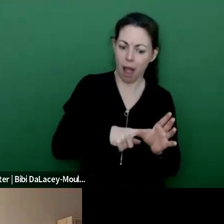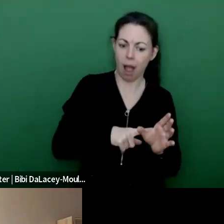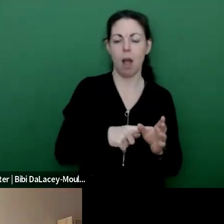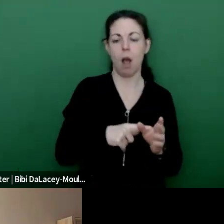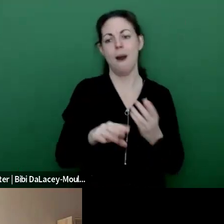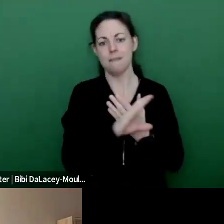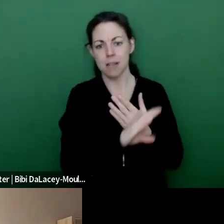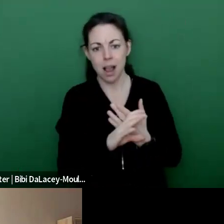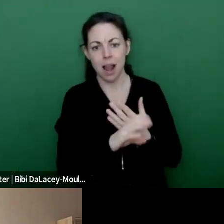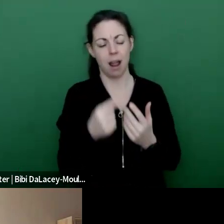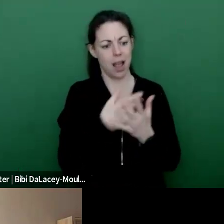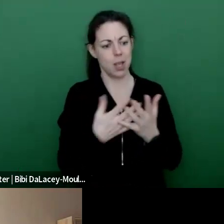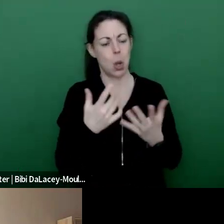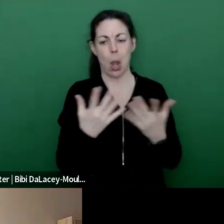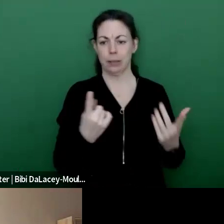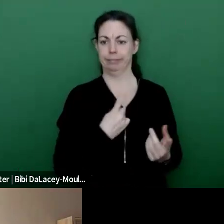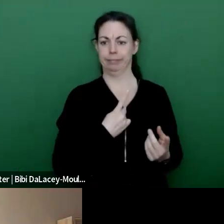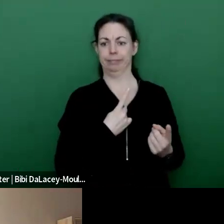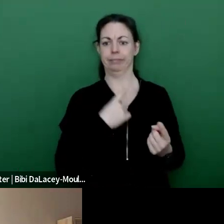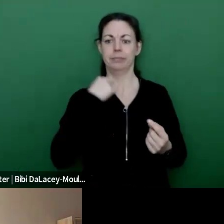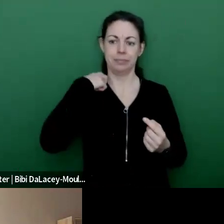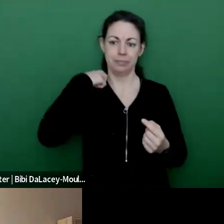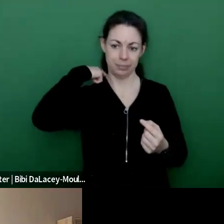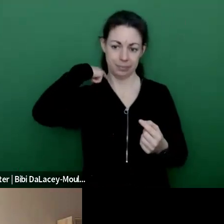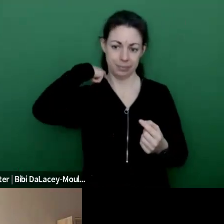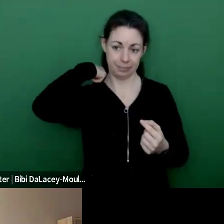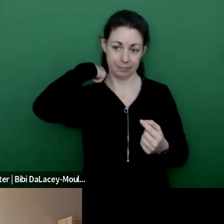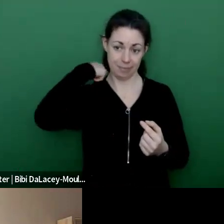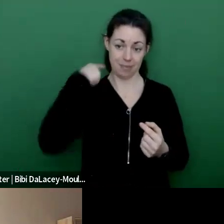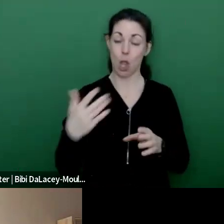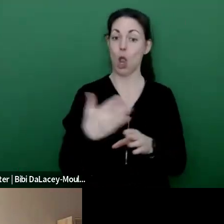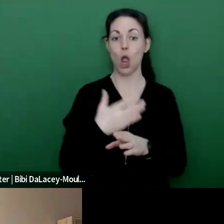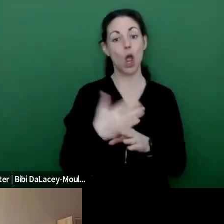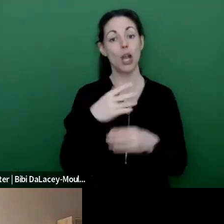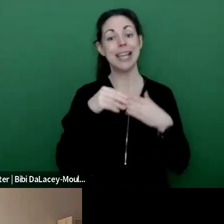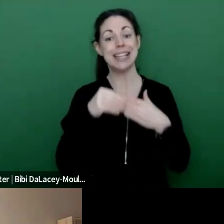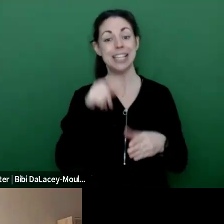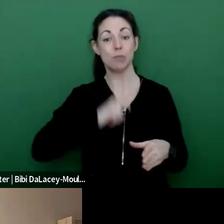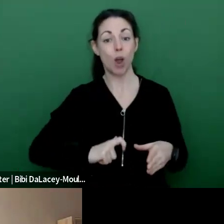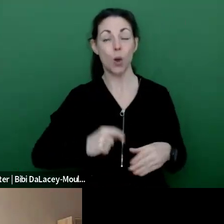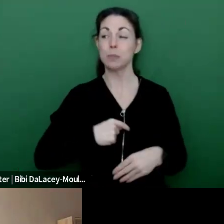leadership roles, I was about 24, 25. Didn't talk about it at the time, but I'm open about it now, perhaps because I have a bit